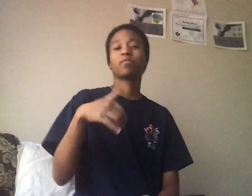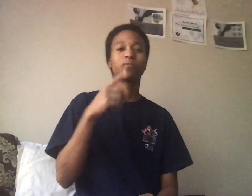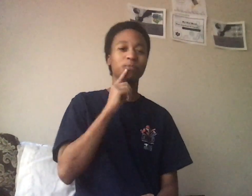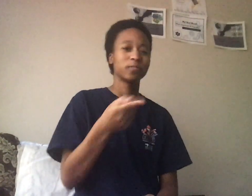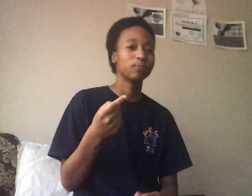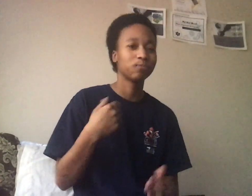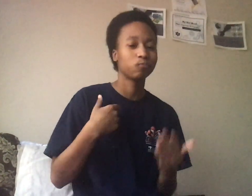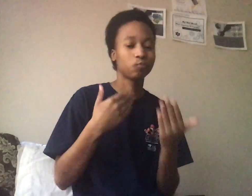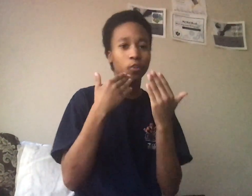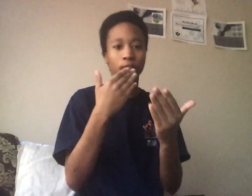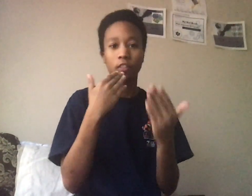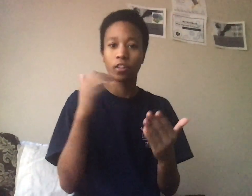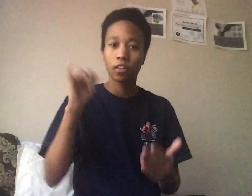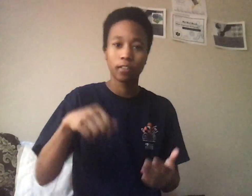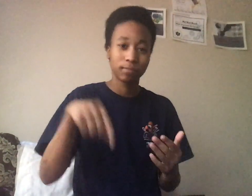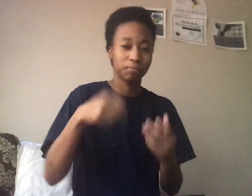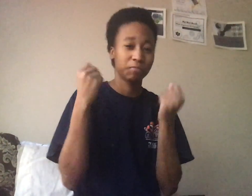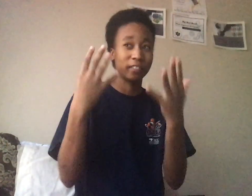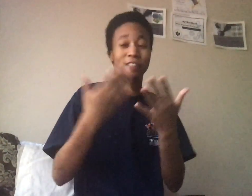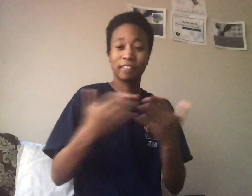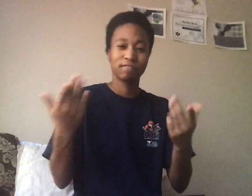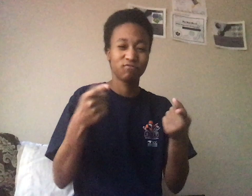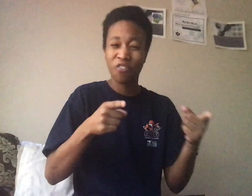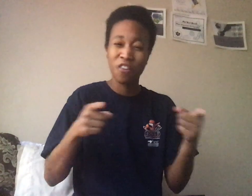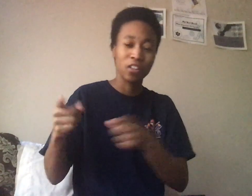That I am grateful for these many things happening.